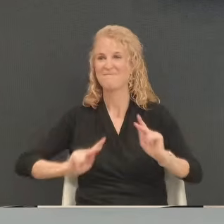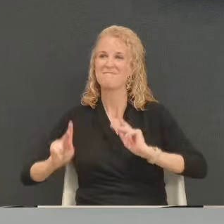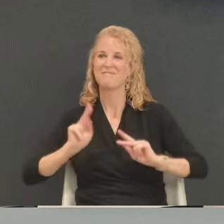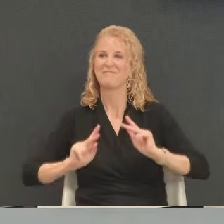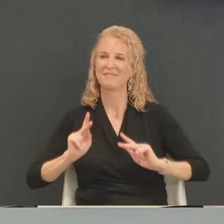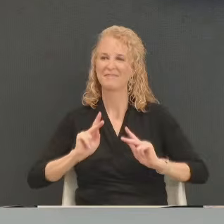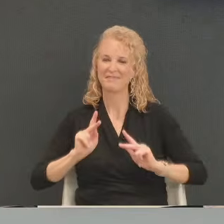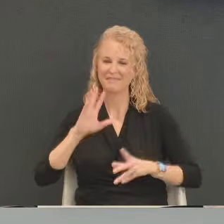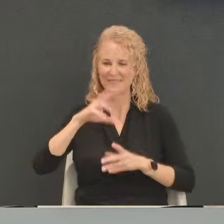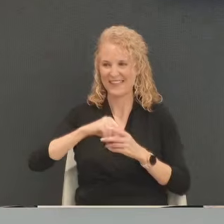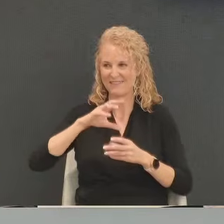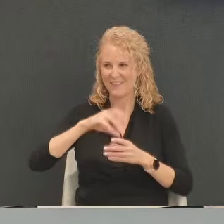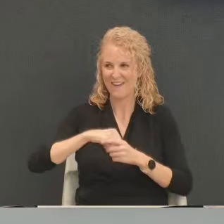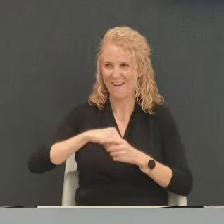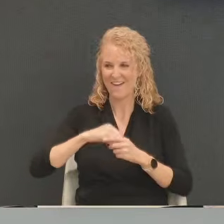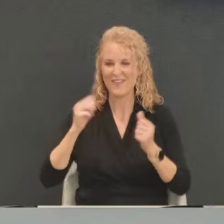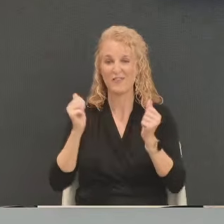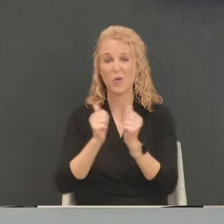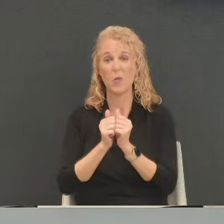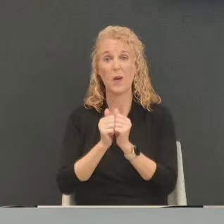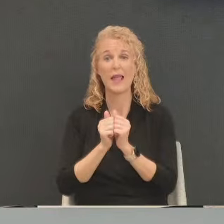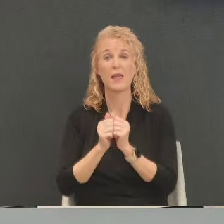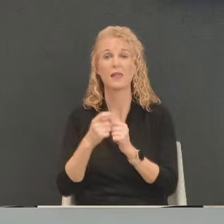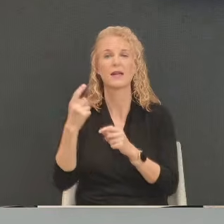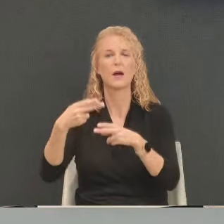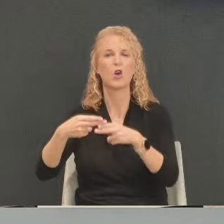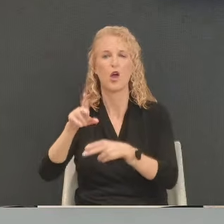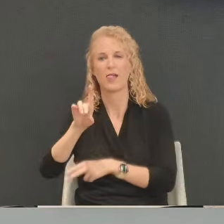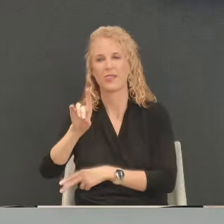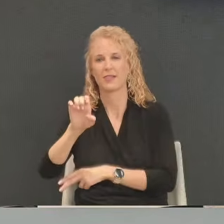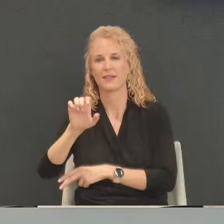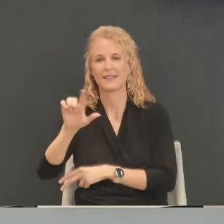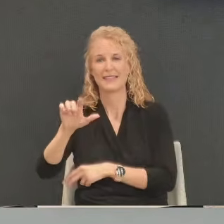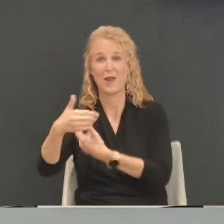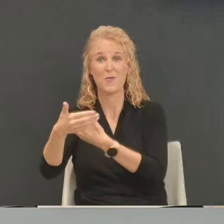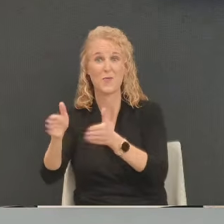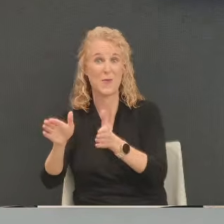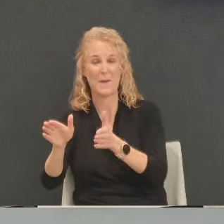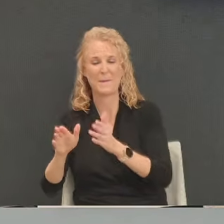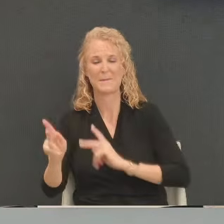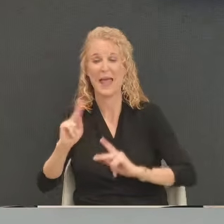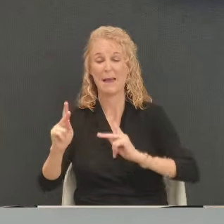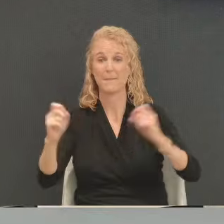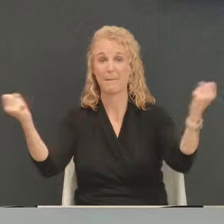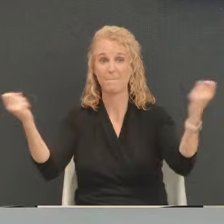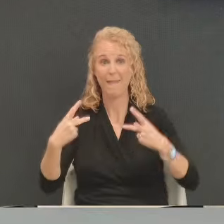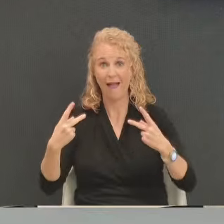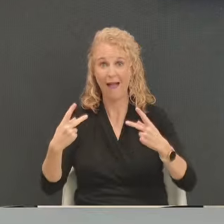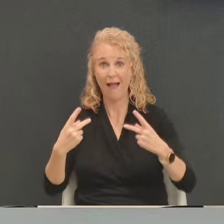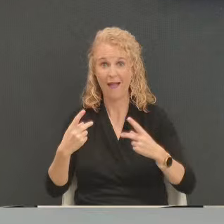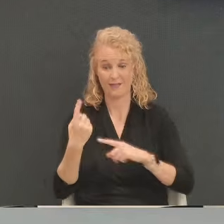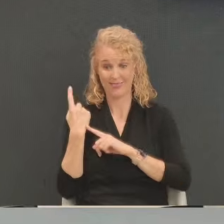involved with the deal room etc. And we had people come back who were there last year that came back